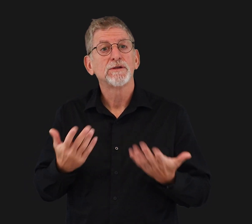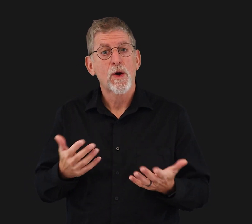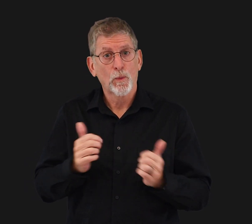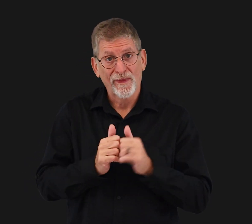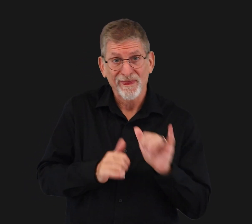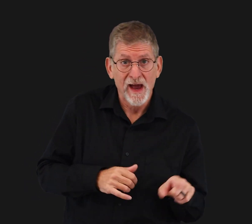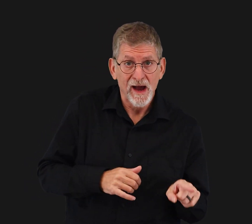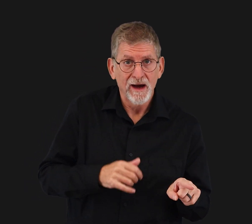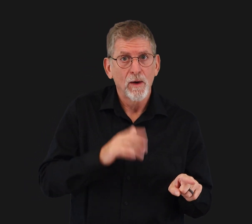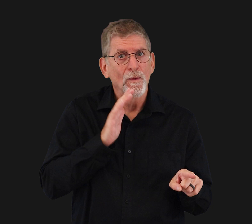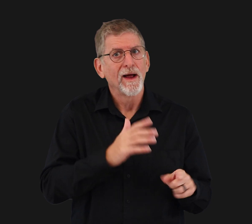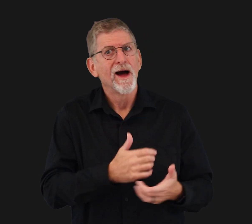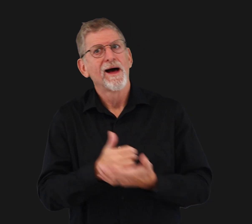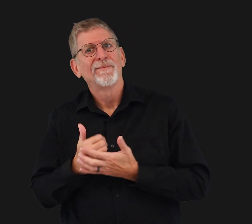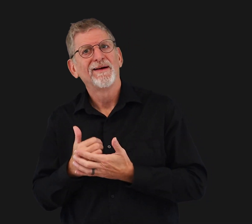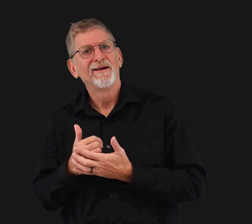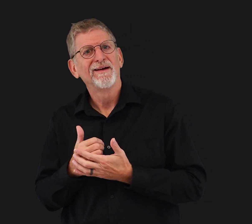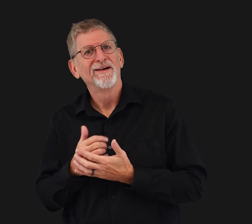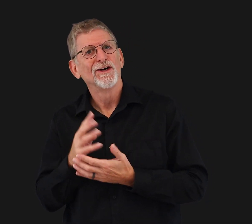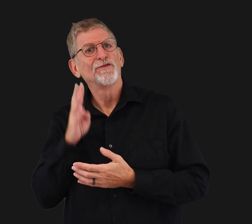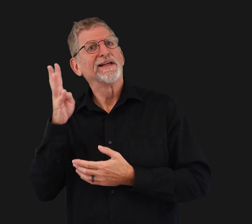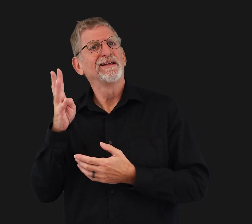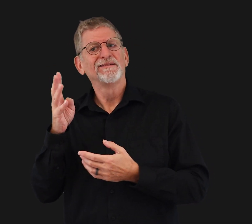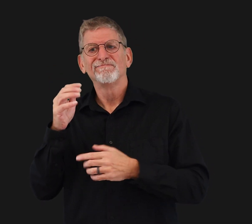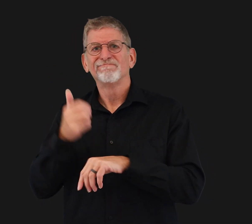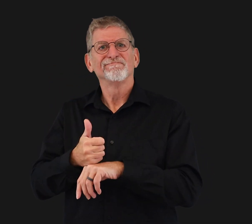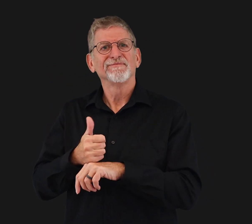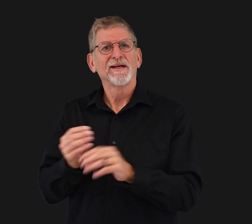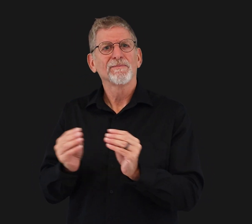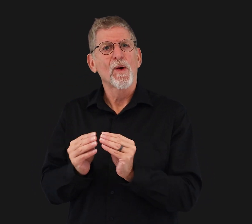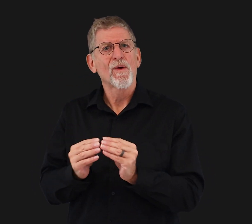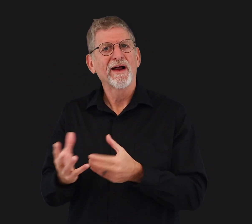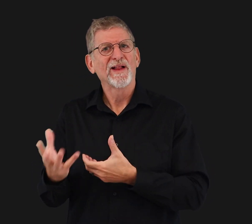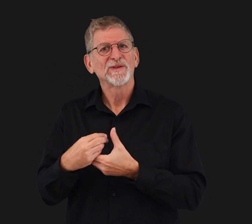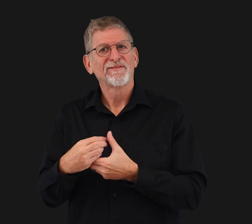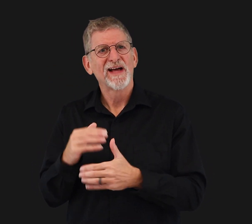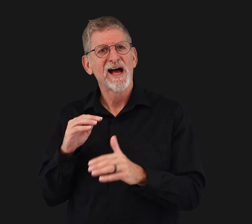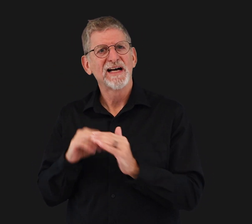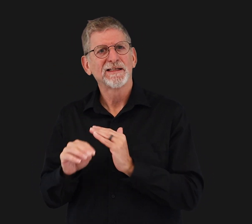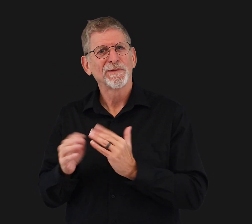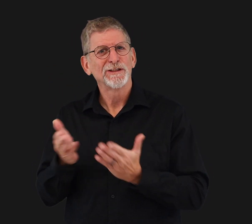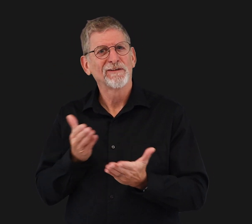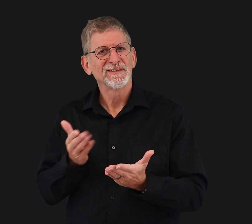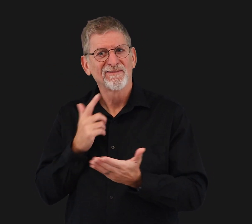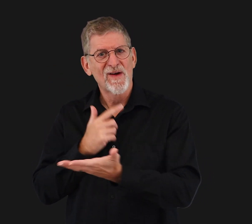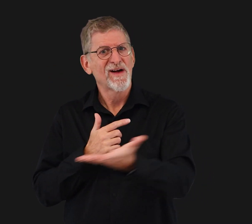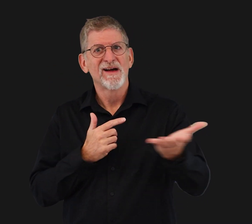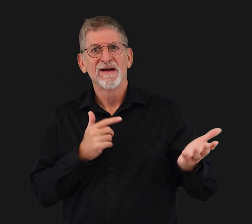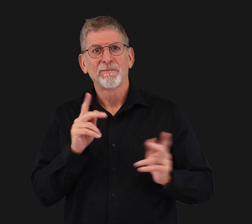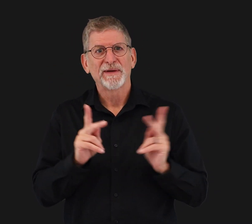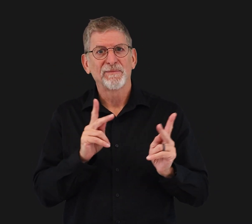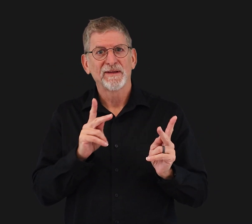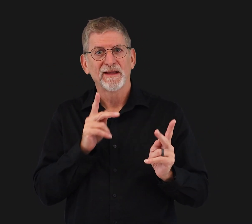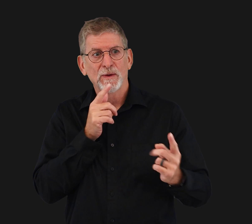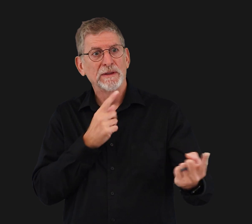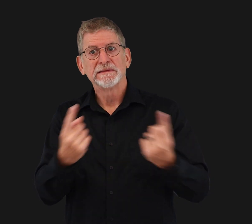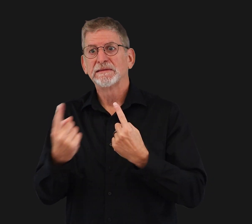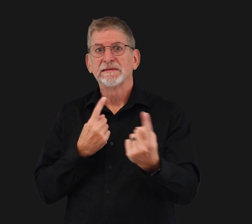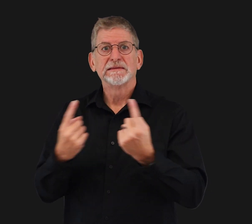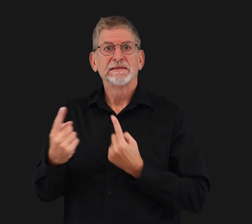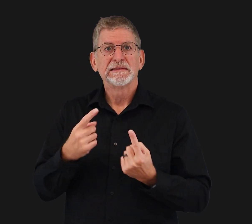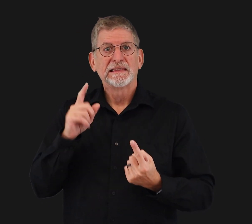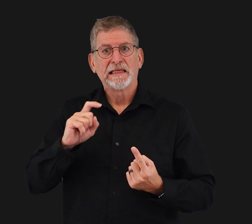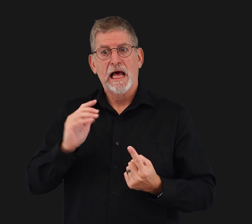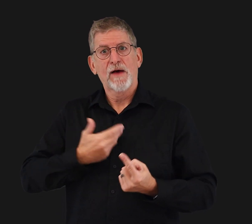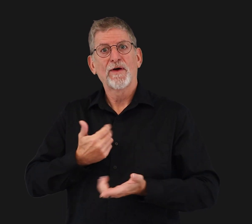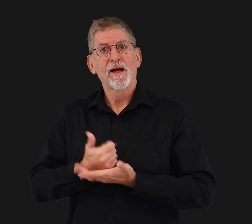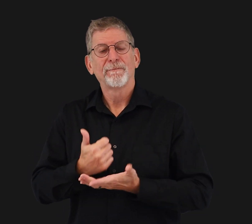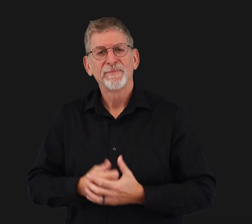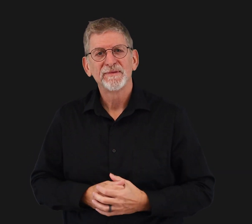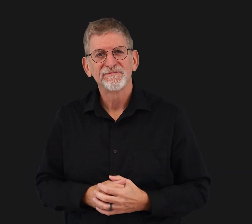In turn, this will help us create more inclusive and accessible services for the people who come to us needing help.